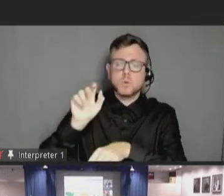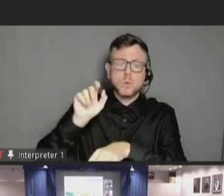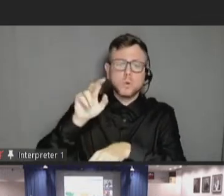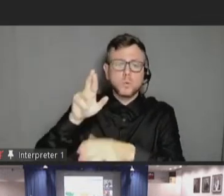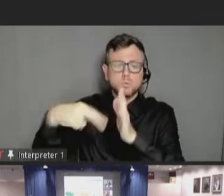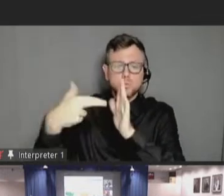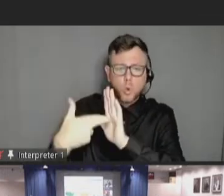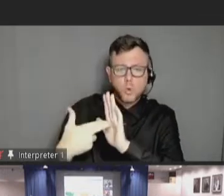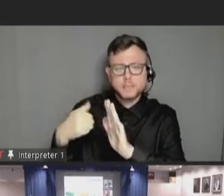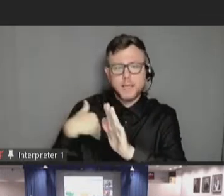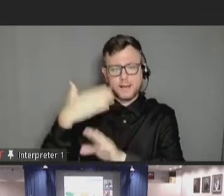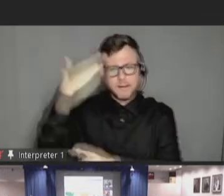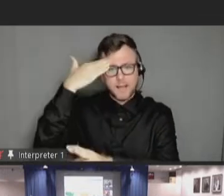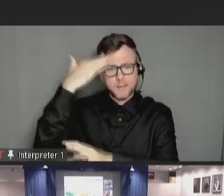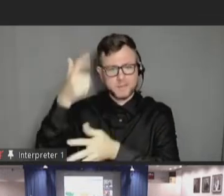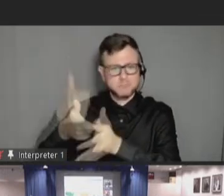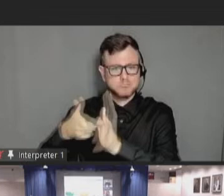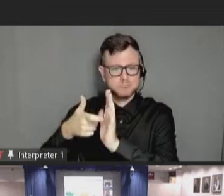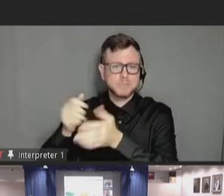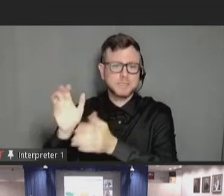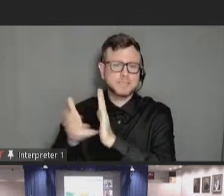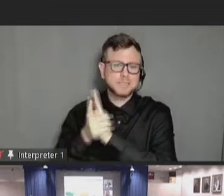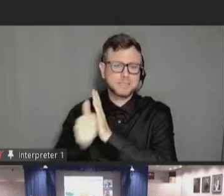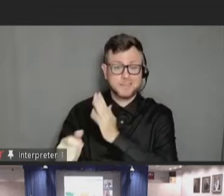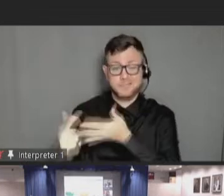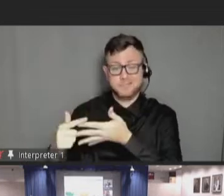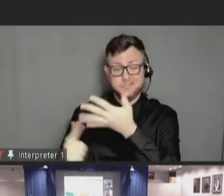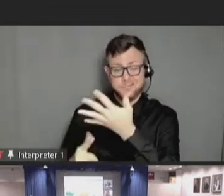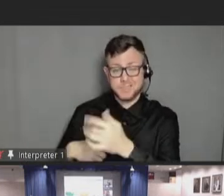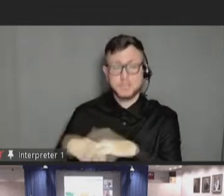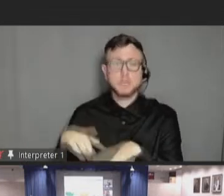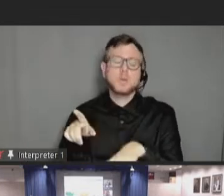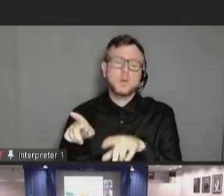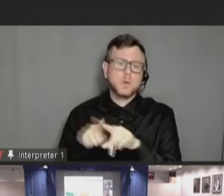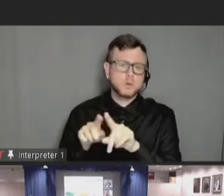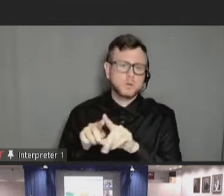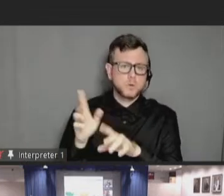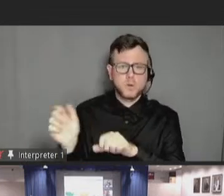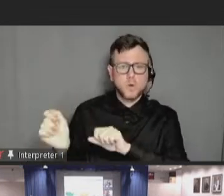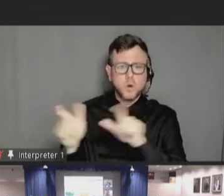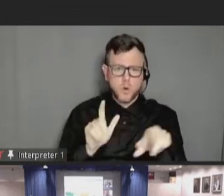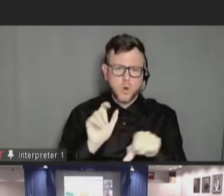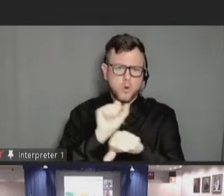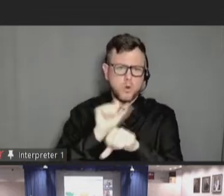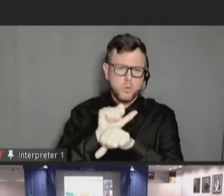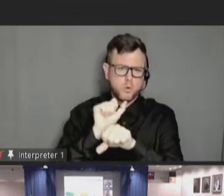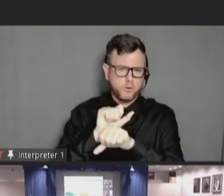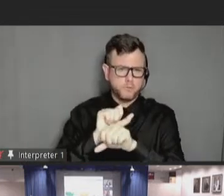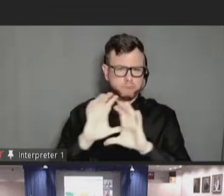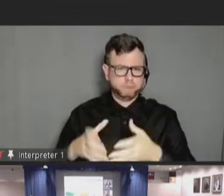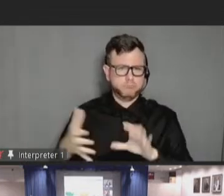have been defined by the workforce as appropriate. All workforces come together to define their own